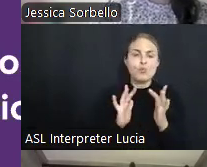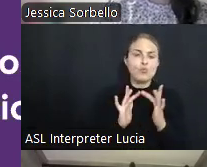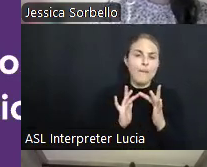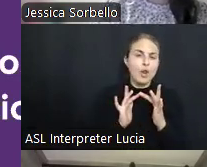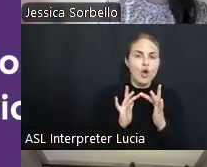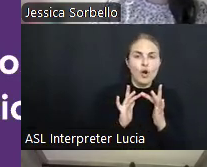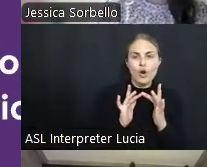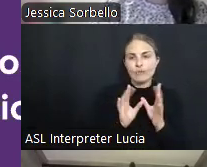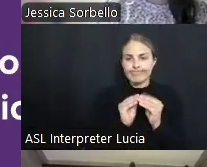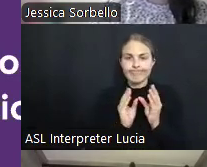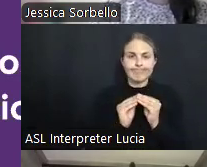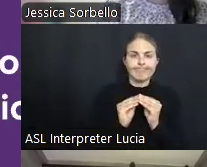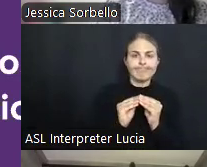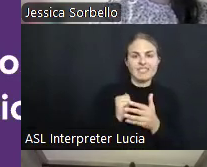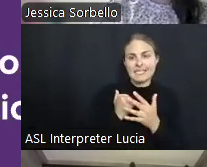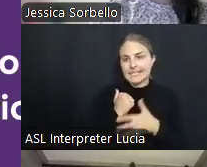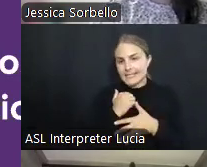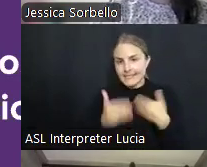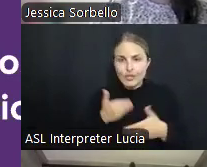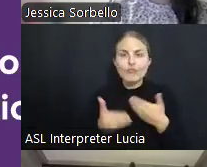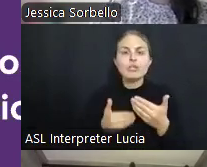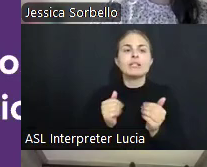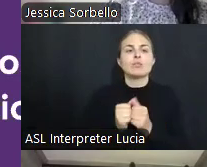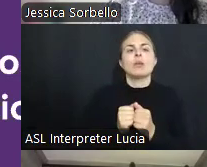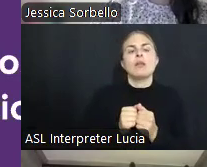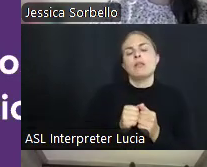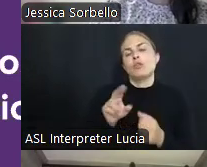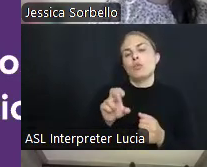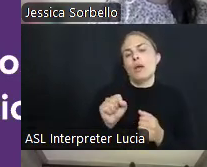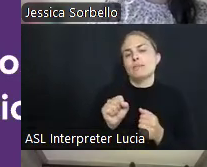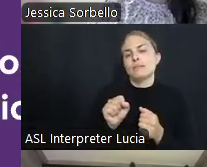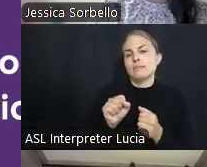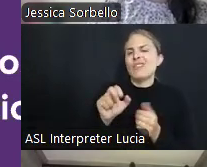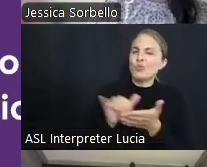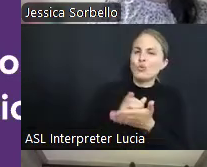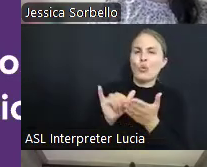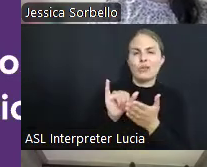webinar series with NYAIL. I'm the communication specialist